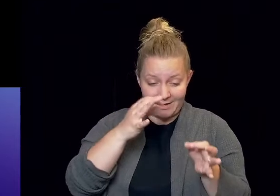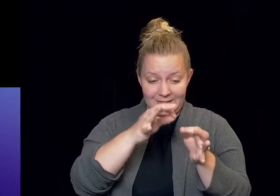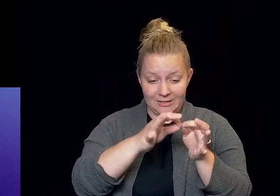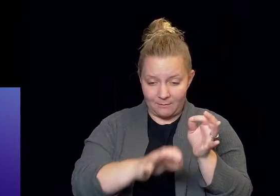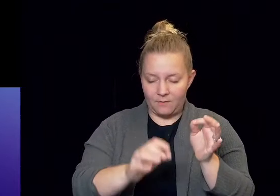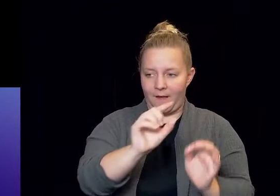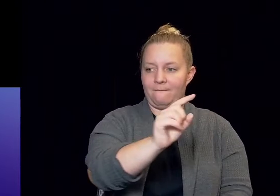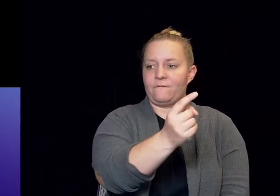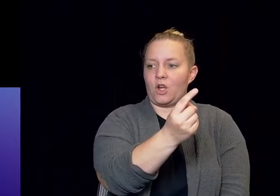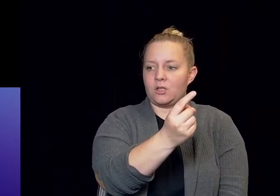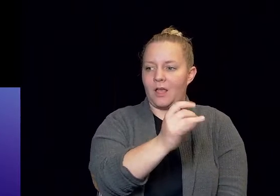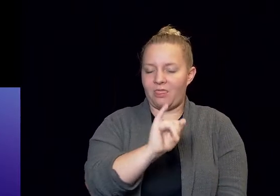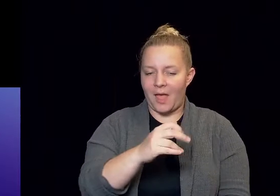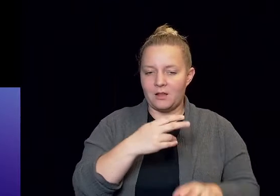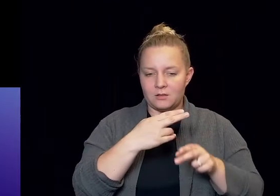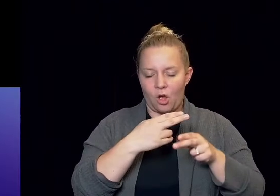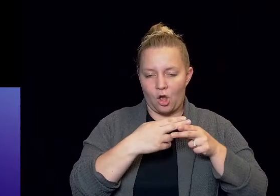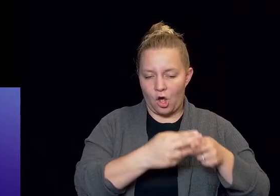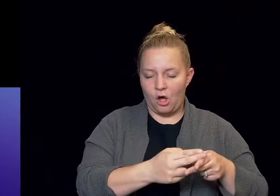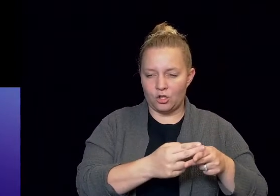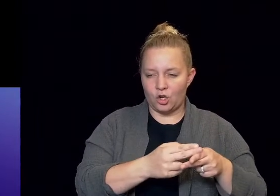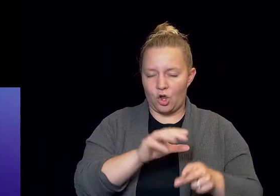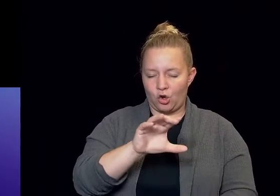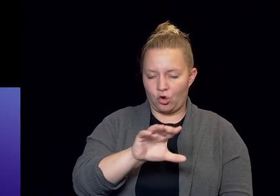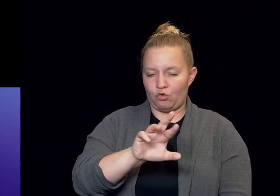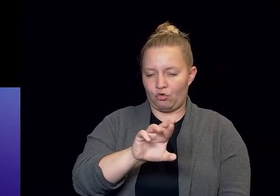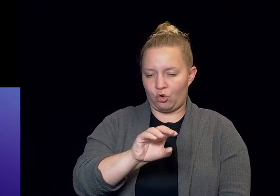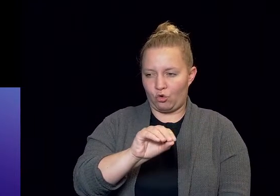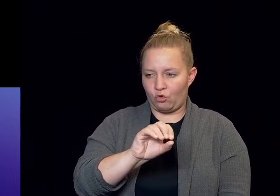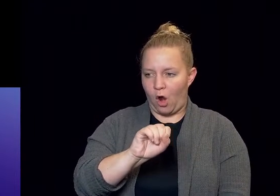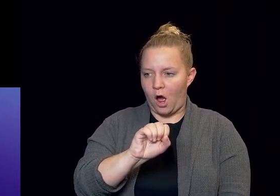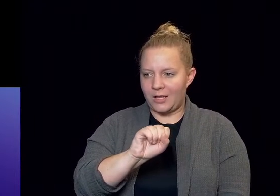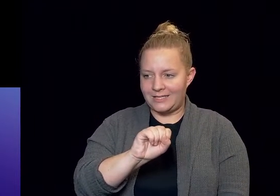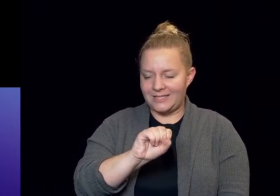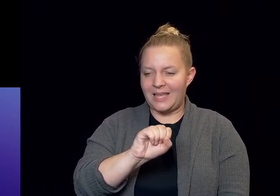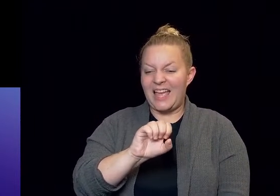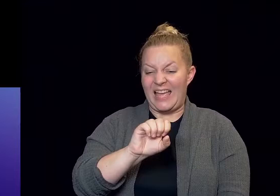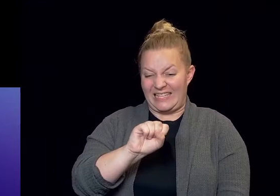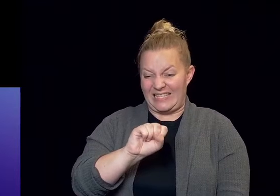is actually called cross simplifying. So basically, I look at kind of the opposite numbers. So, the